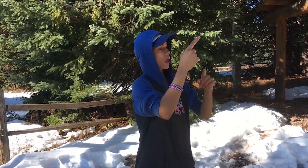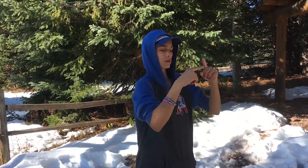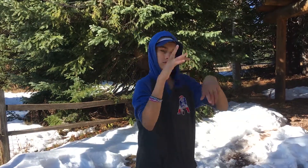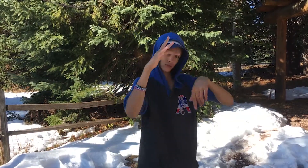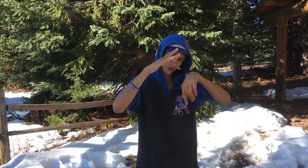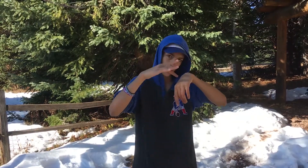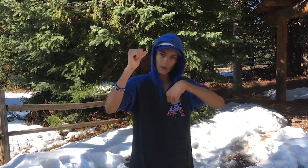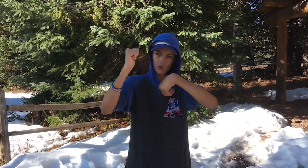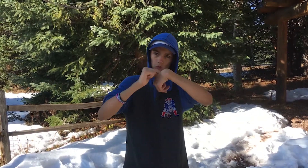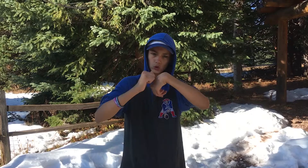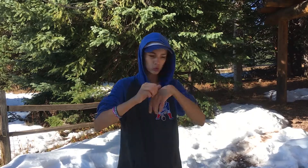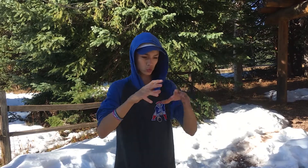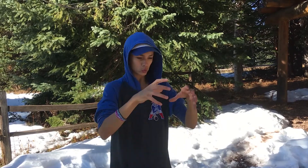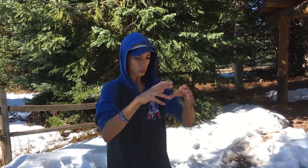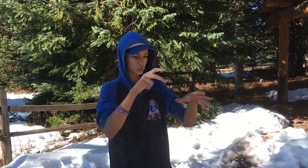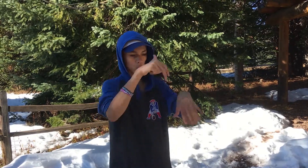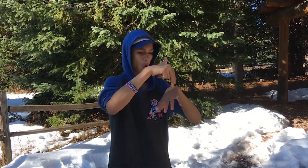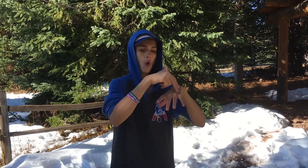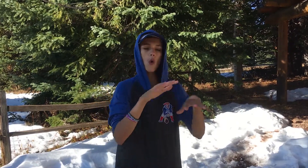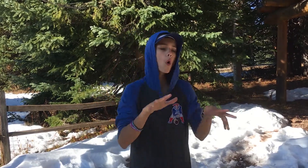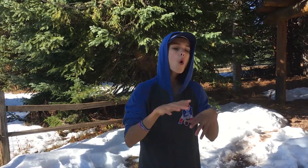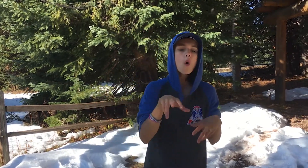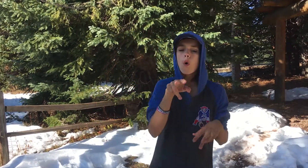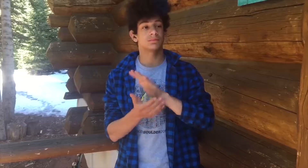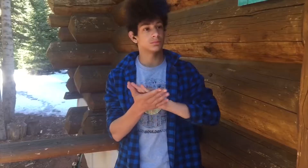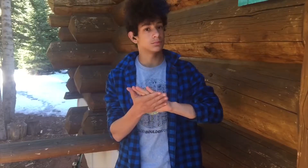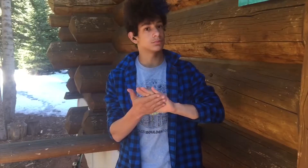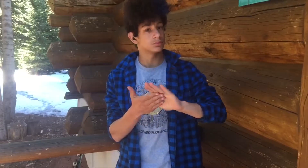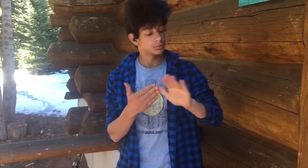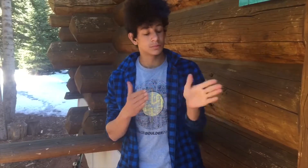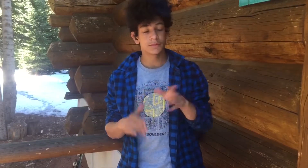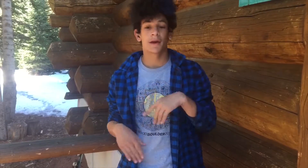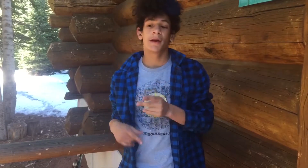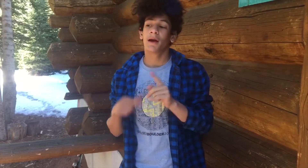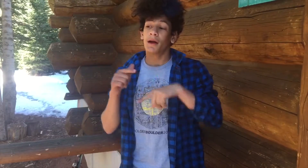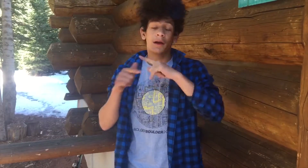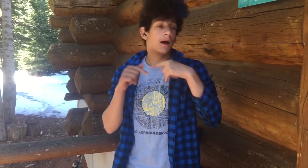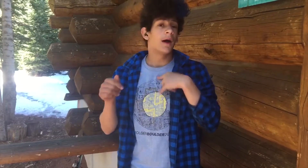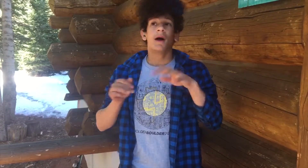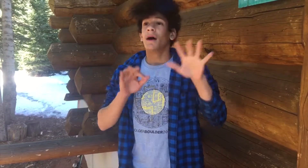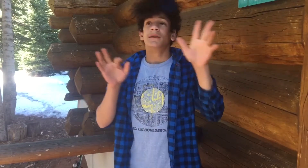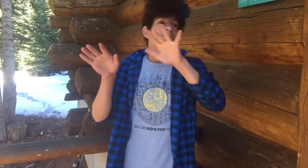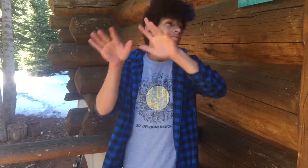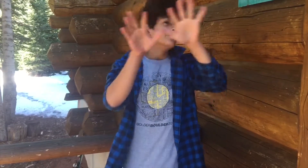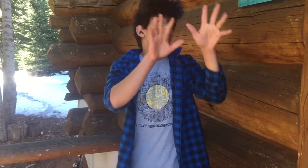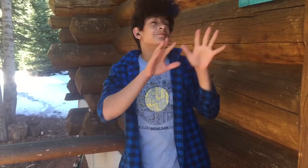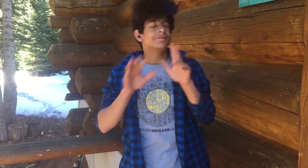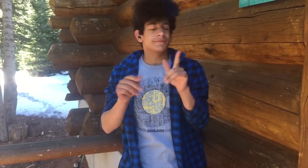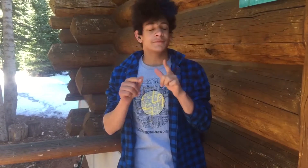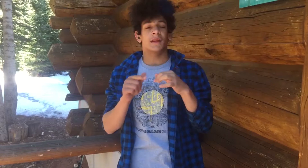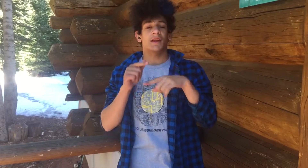We got to the very top of the rock and it was cool to look down. It was really nice. It was great being up there.